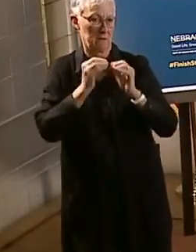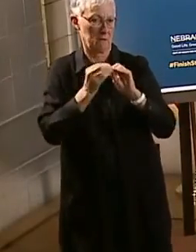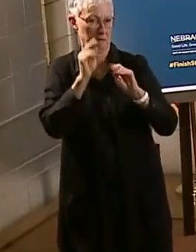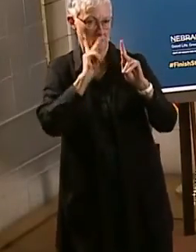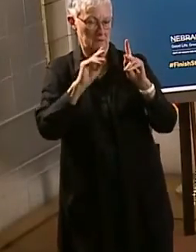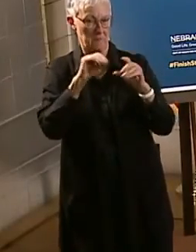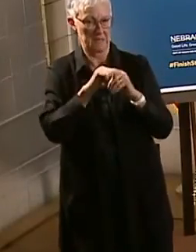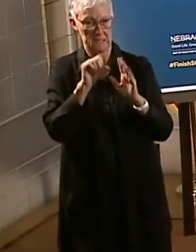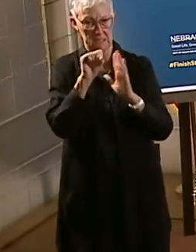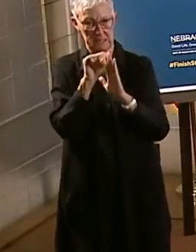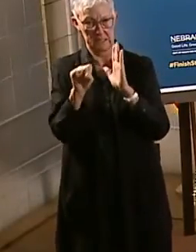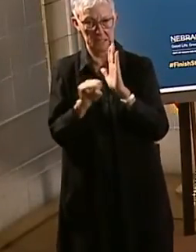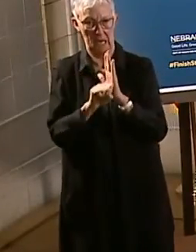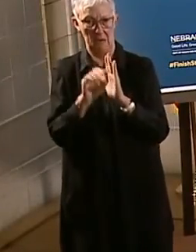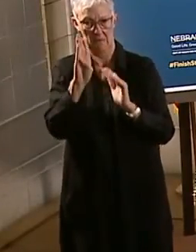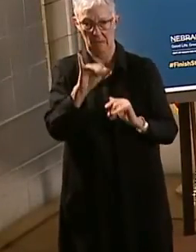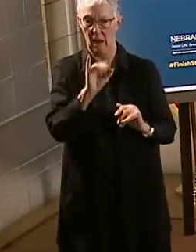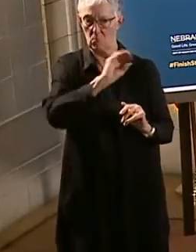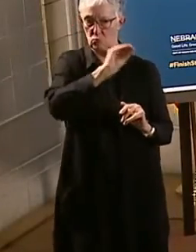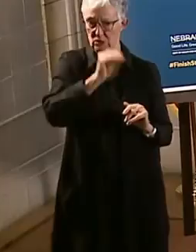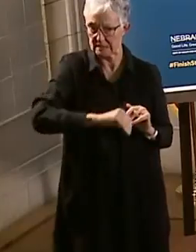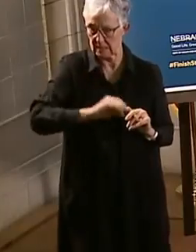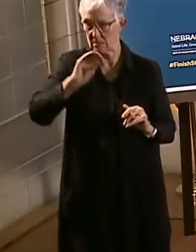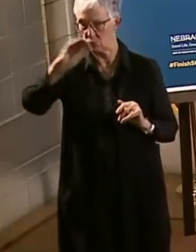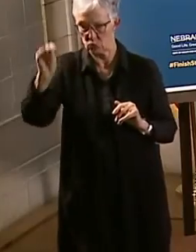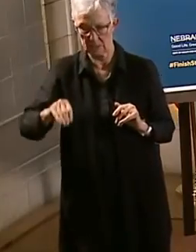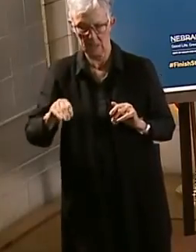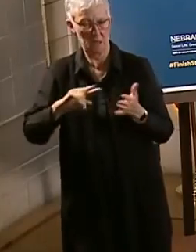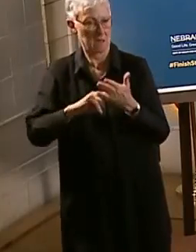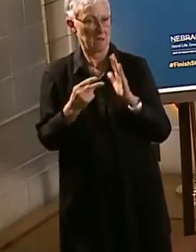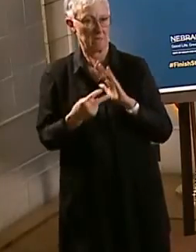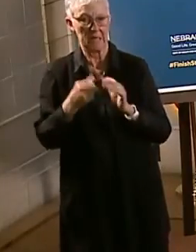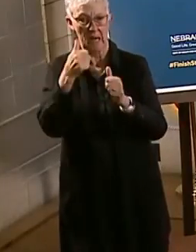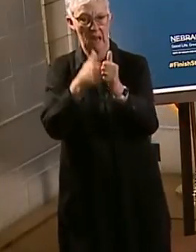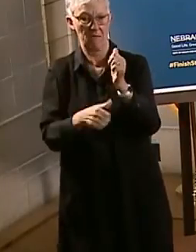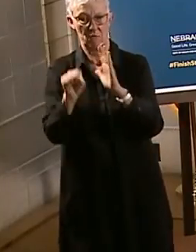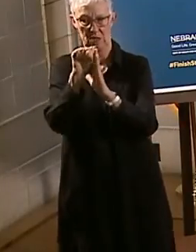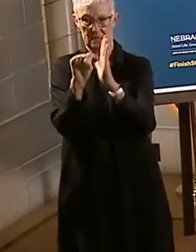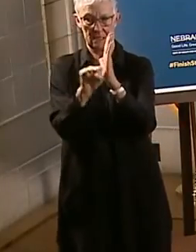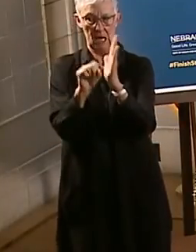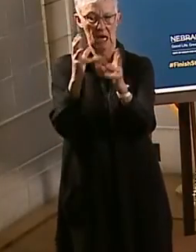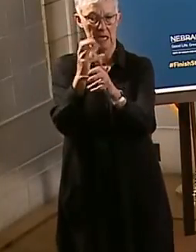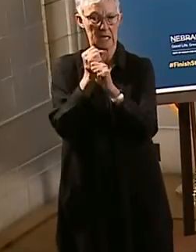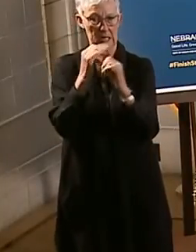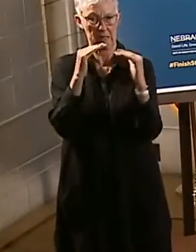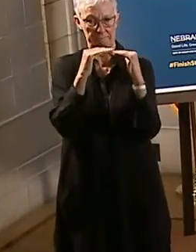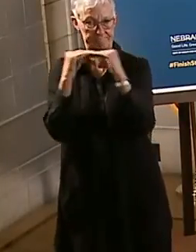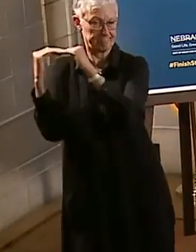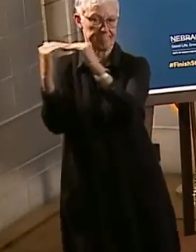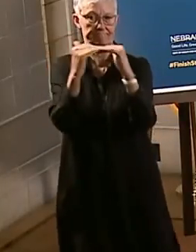CAPITA WAY. THAT WAY EVERYONE GETS TREATED EQUALLY." RICKETTS WENT ON TO SAY PLACES LIKE CALIFORNIA AND